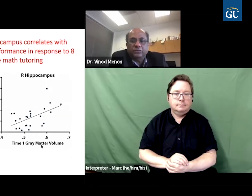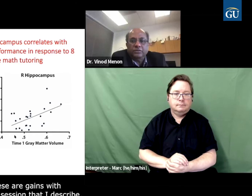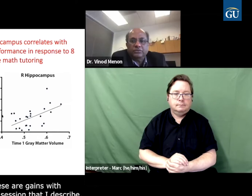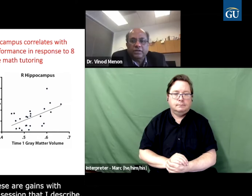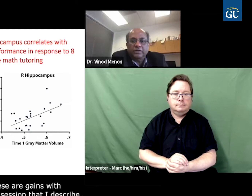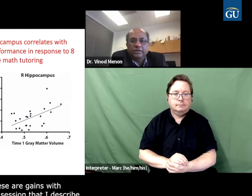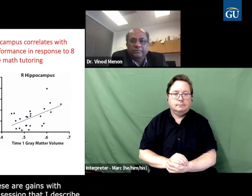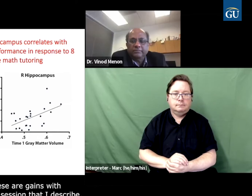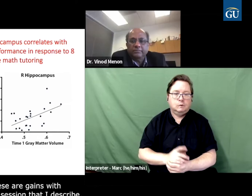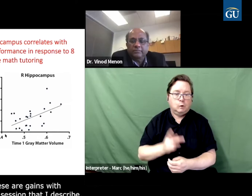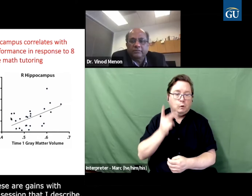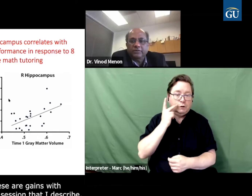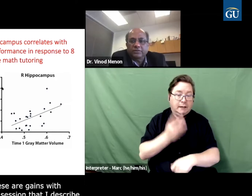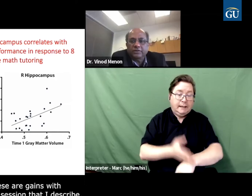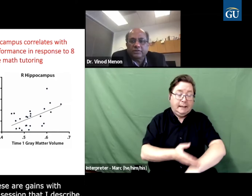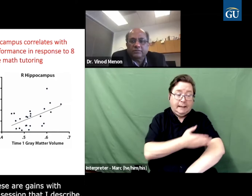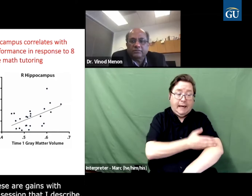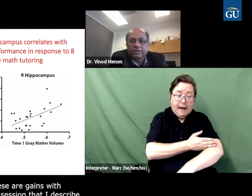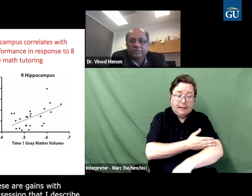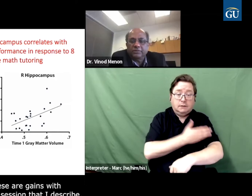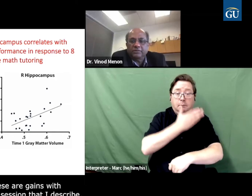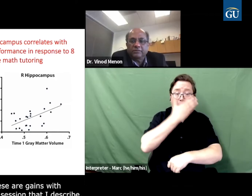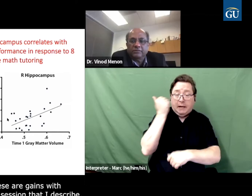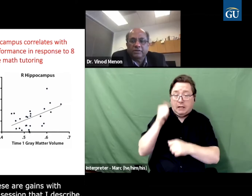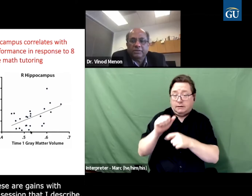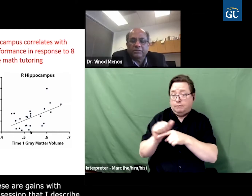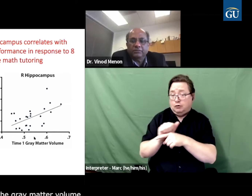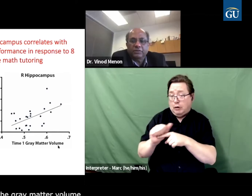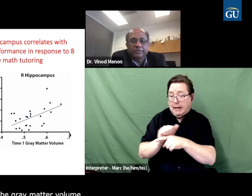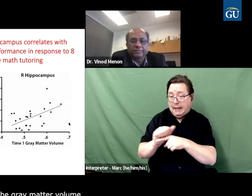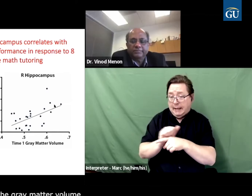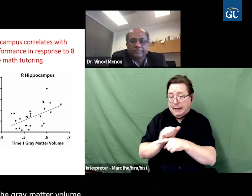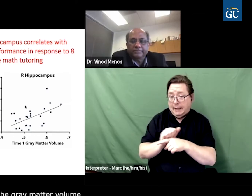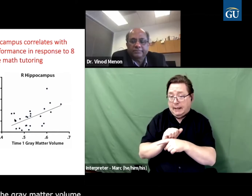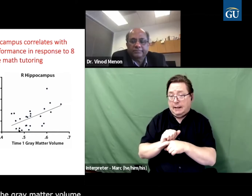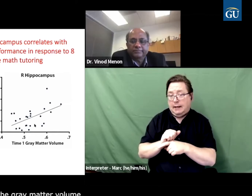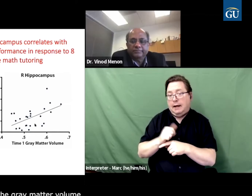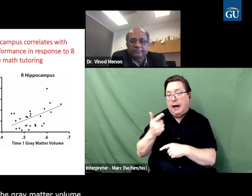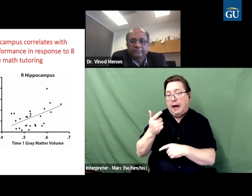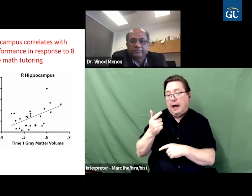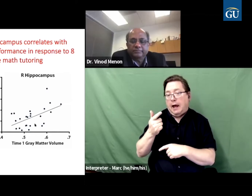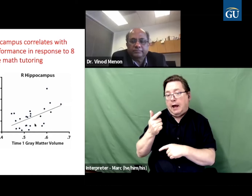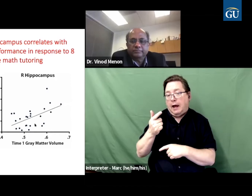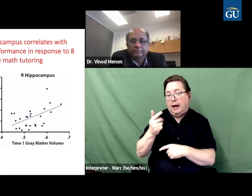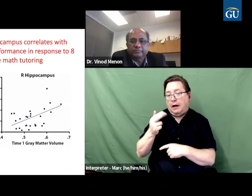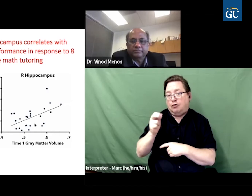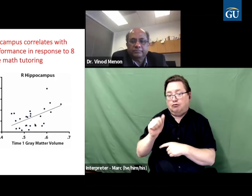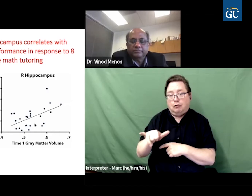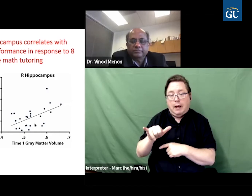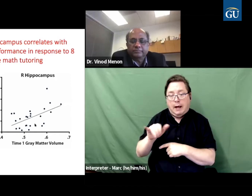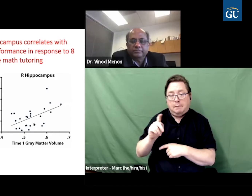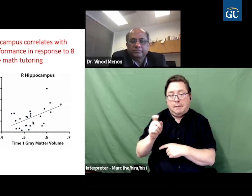so these are gains with the training session that i described and here's the gray matter volume